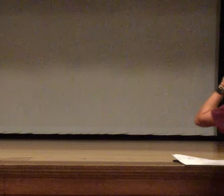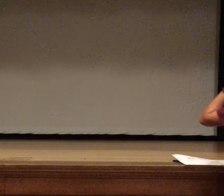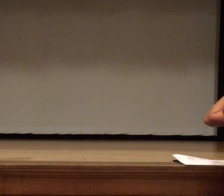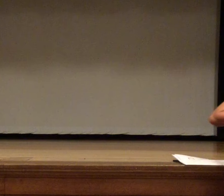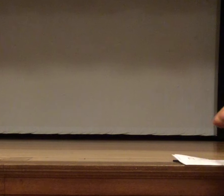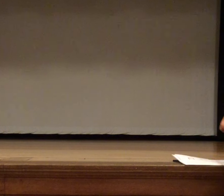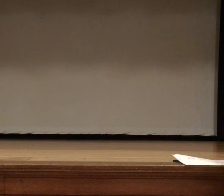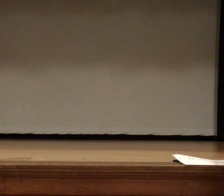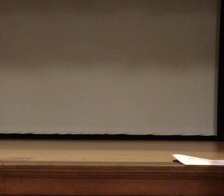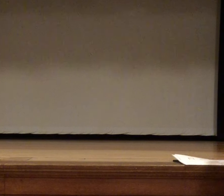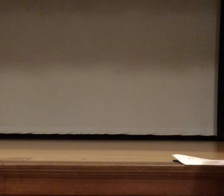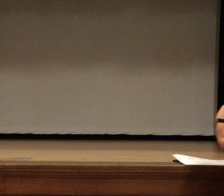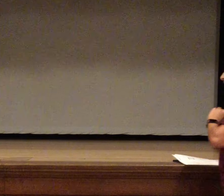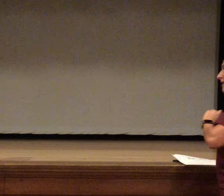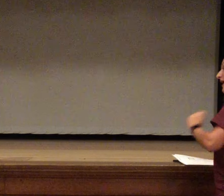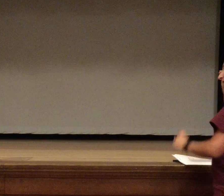yeah